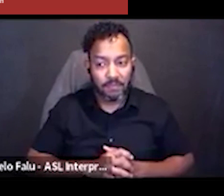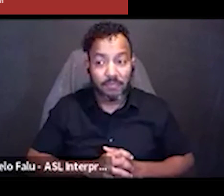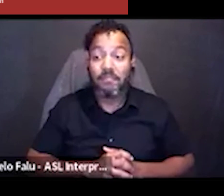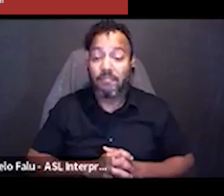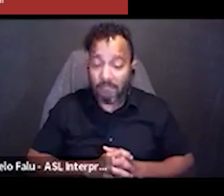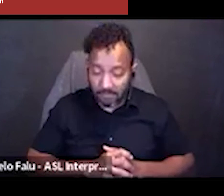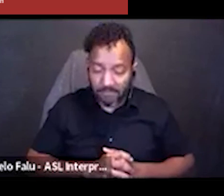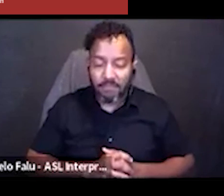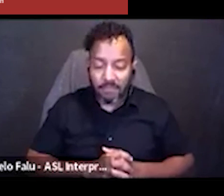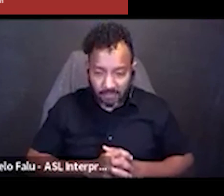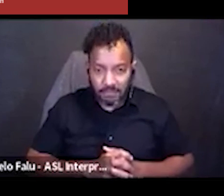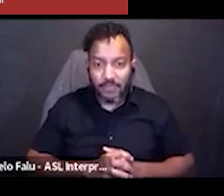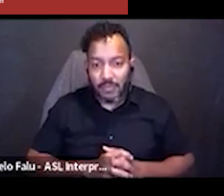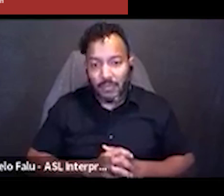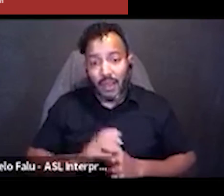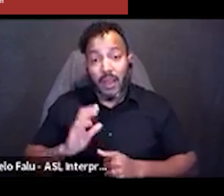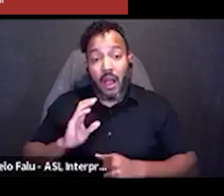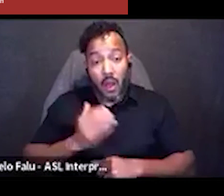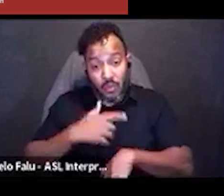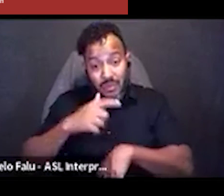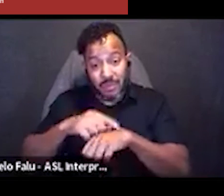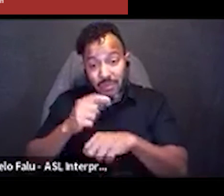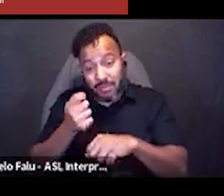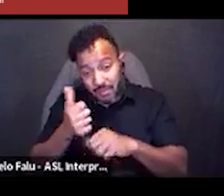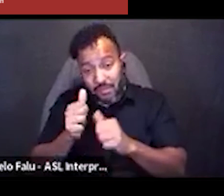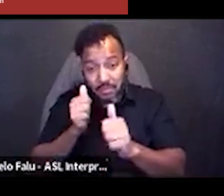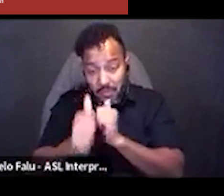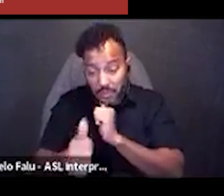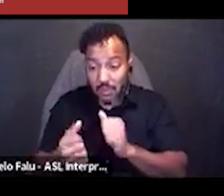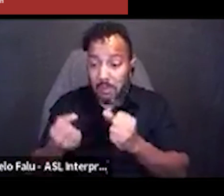We are a little bit past 8:00 I know we had many more thoughtful questions.